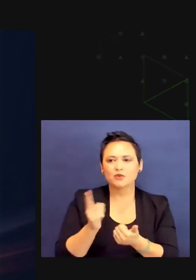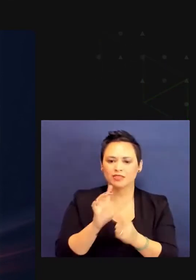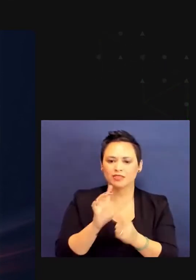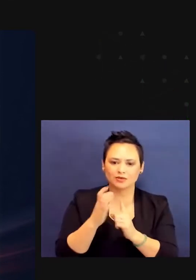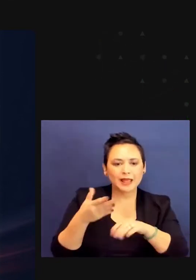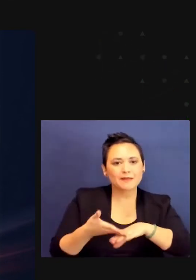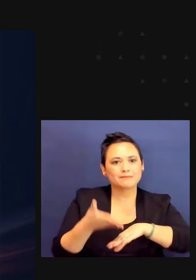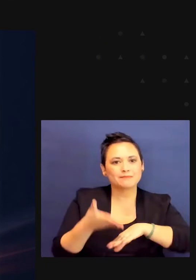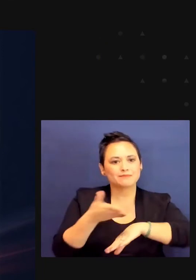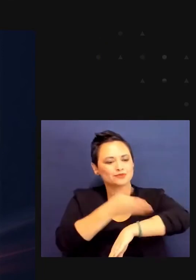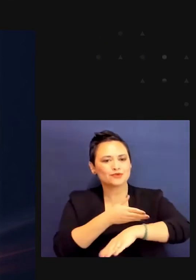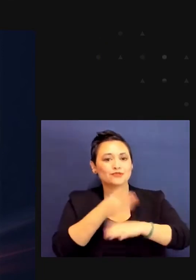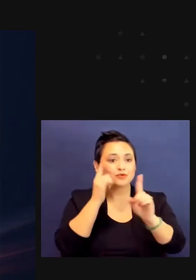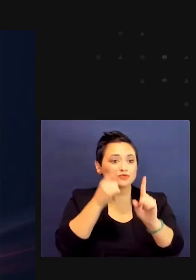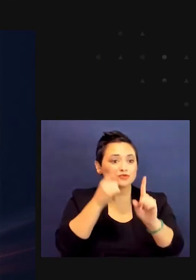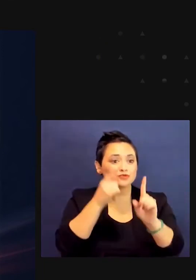with your team to evolve the culture.